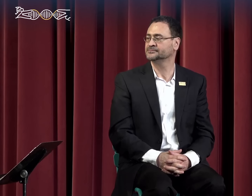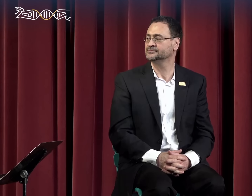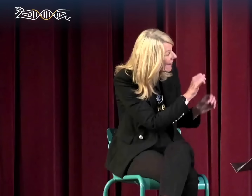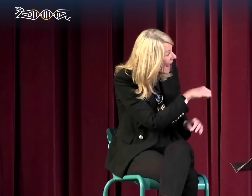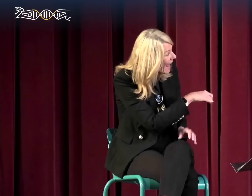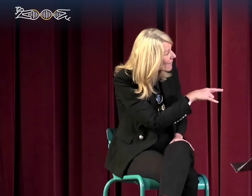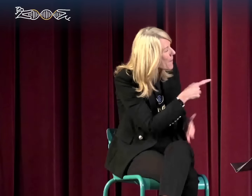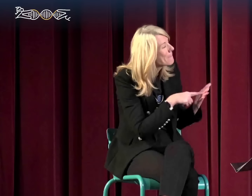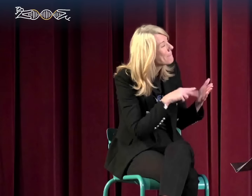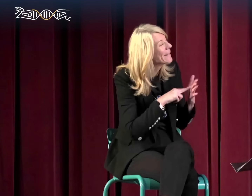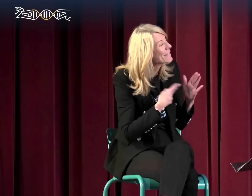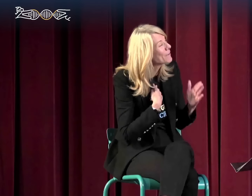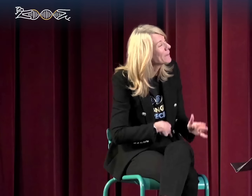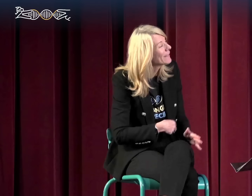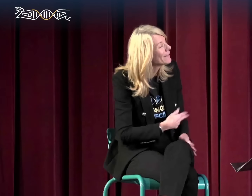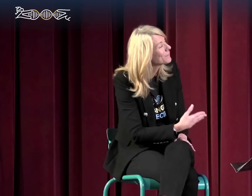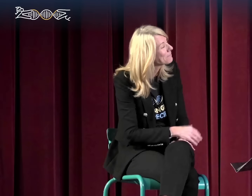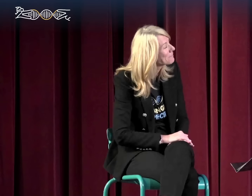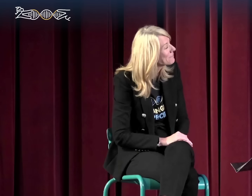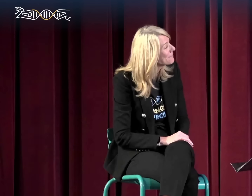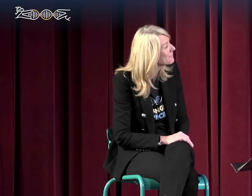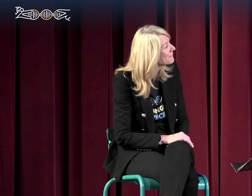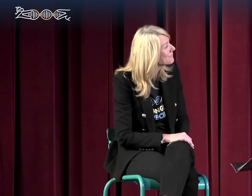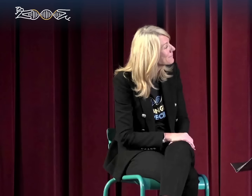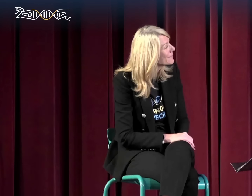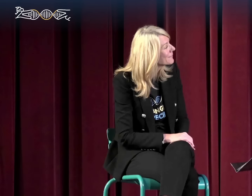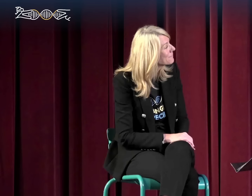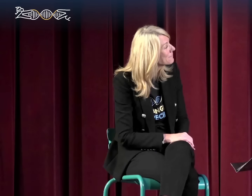Interesting, anything to add to that Dr. Burke?